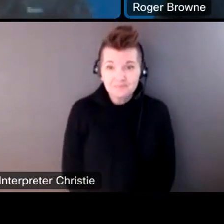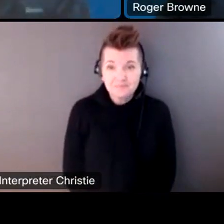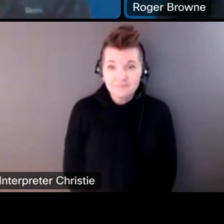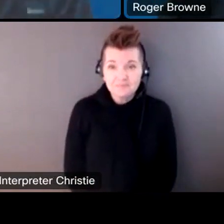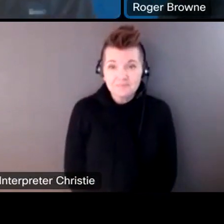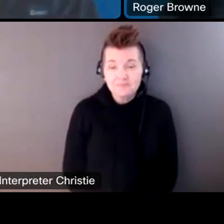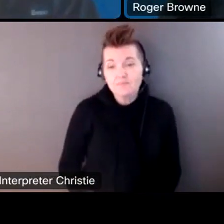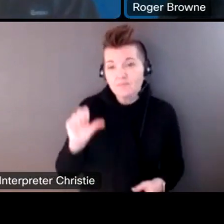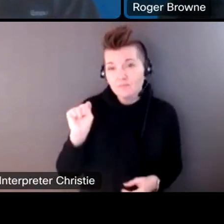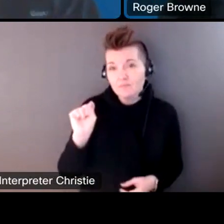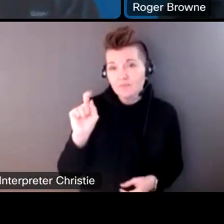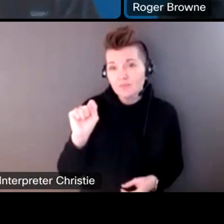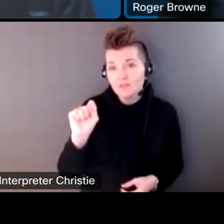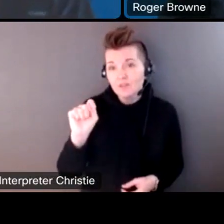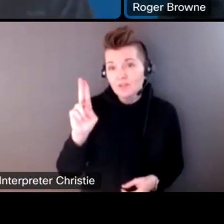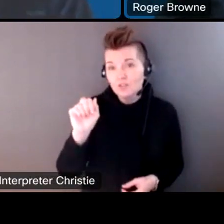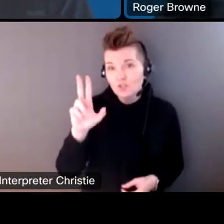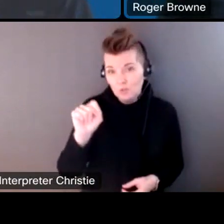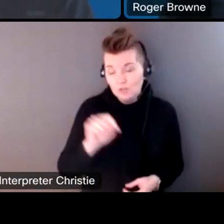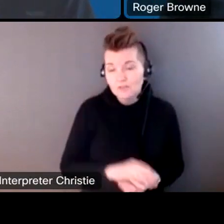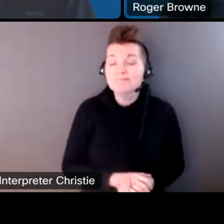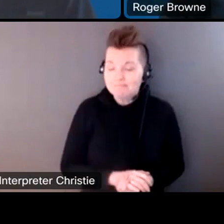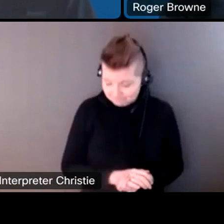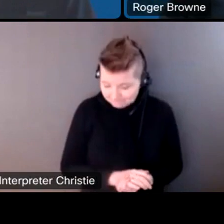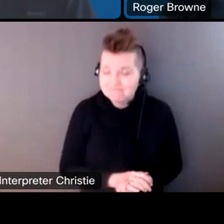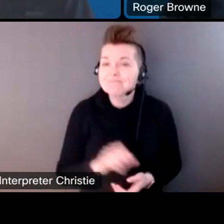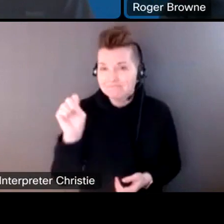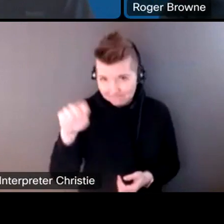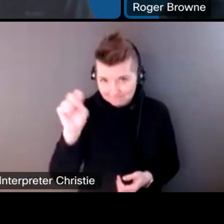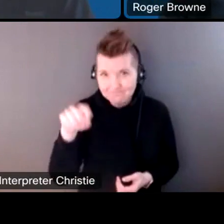Stuart. Stuart Mcghie: Yeah, this is definitely part of our culture change.